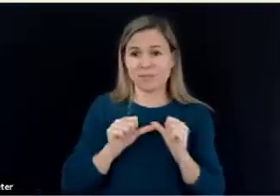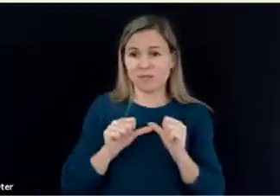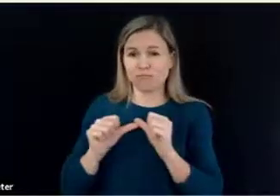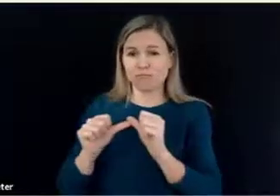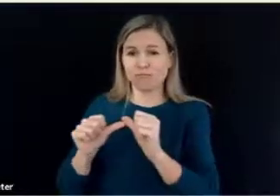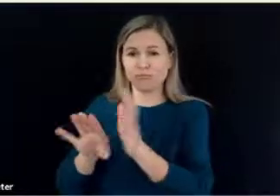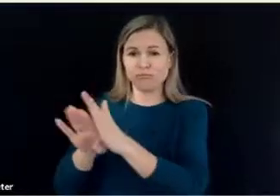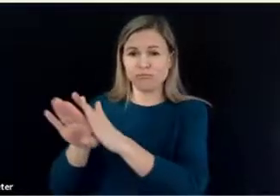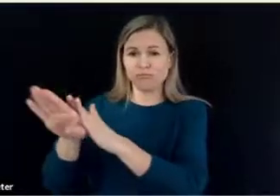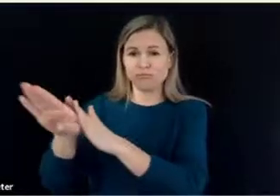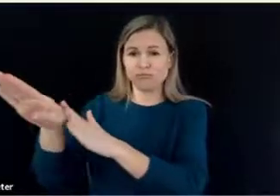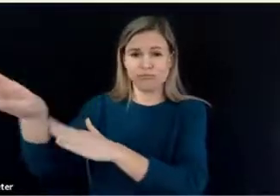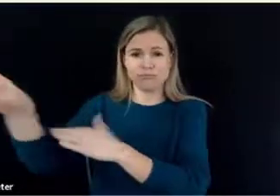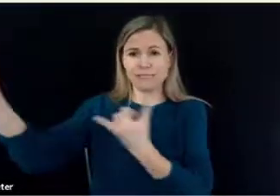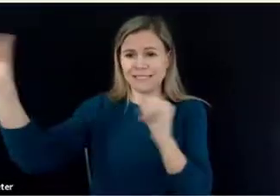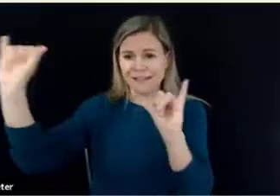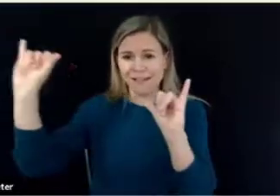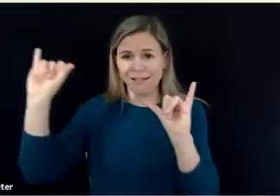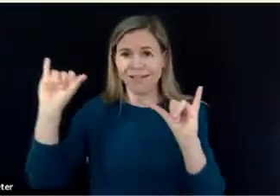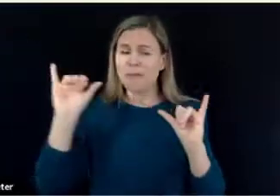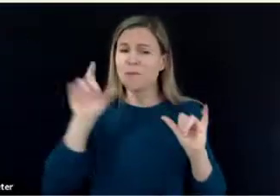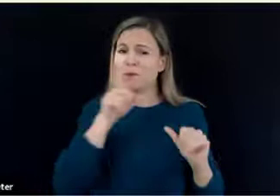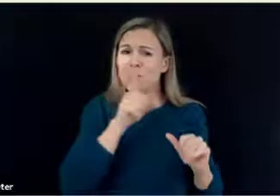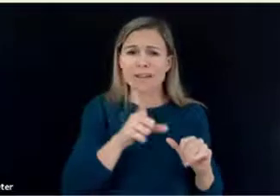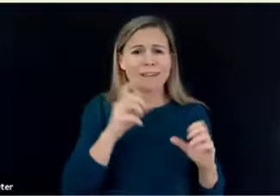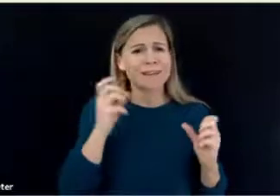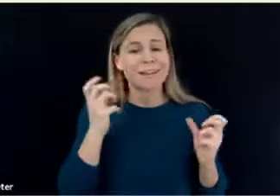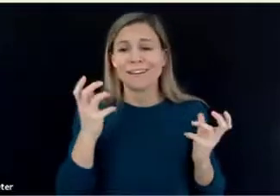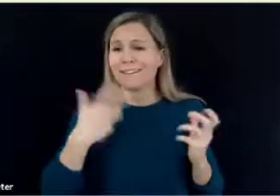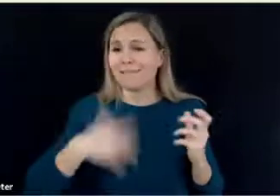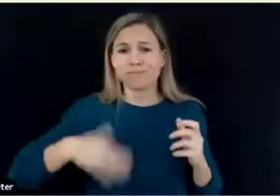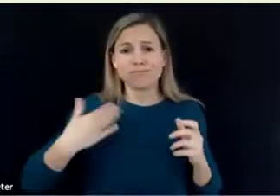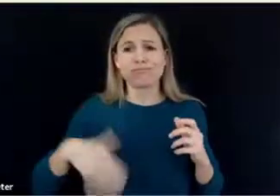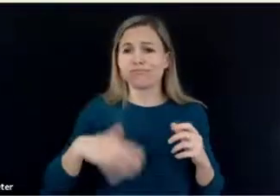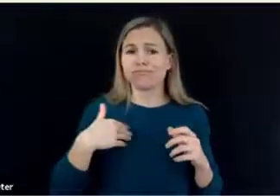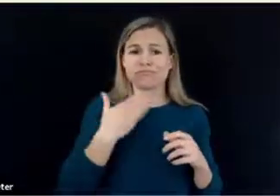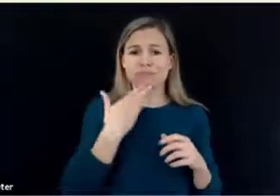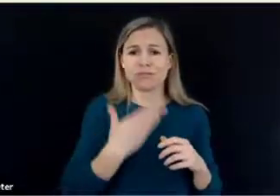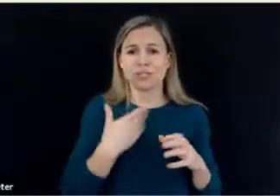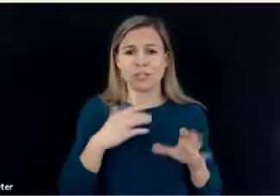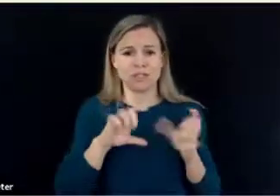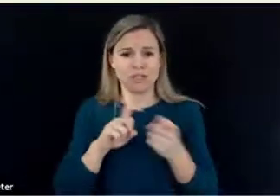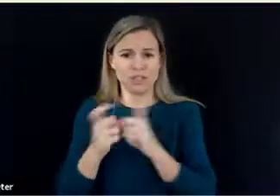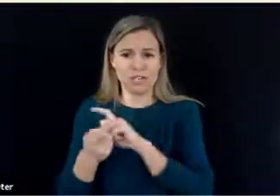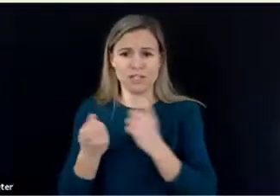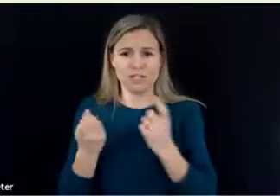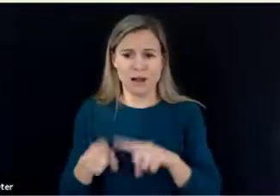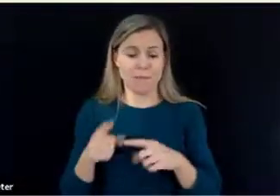to these really amazing changes. We're able to collect data, and then we have publications.